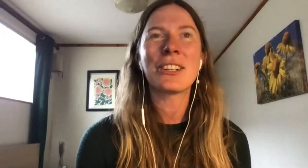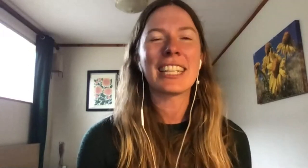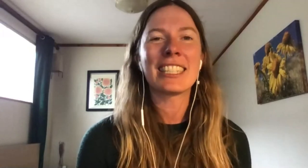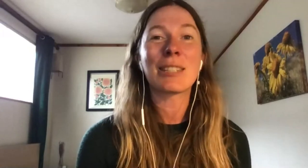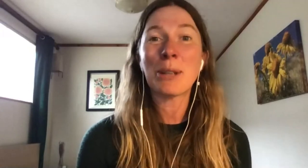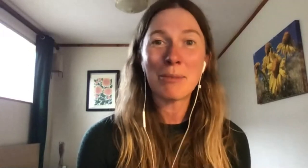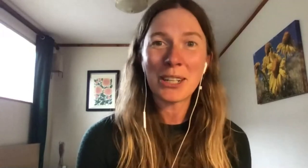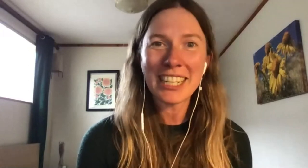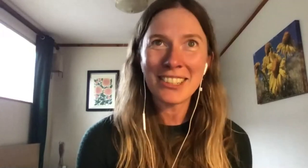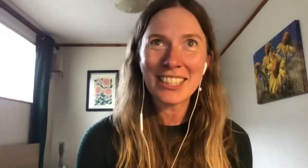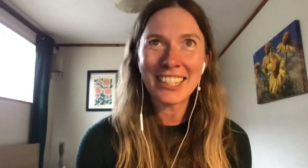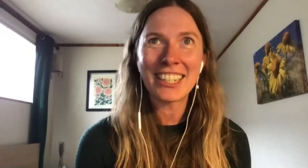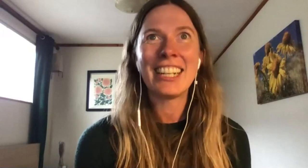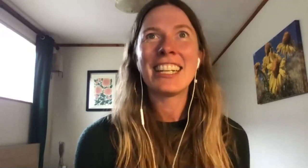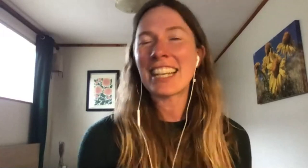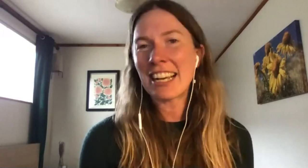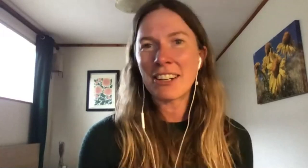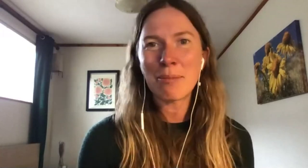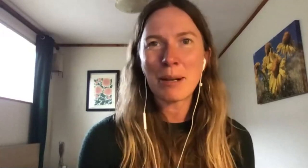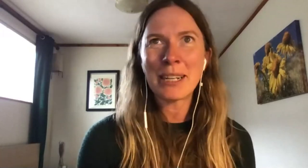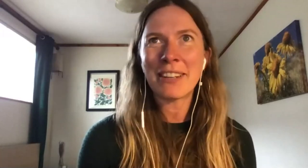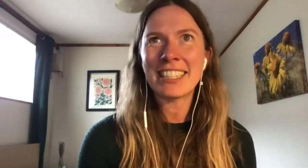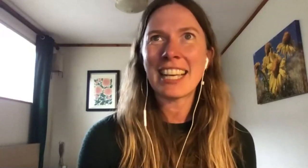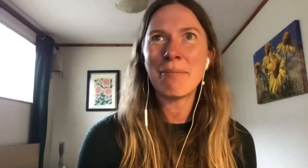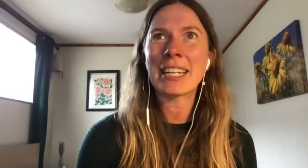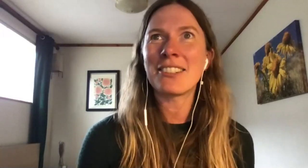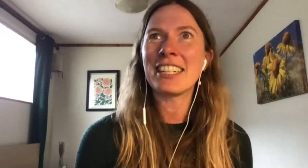you can subscribe to our e-newsletter, check out our upcoming events, and make a donation